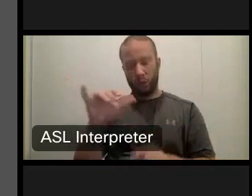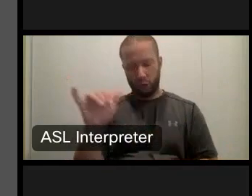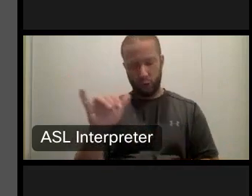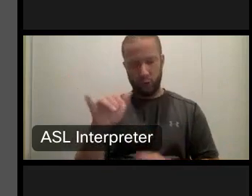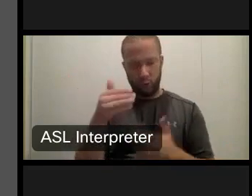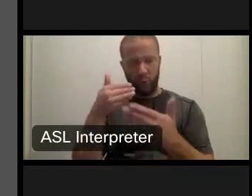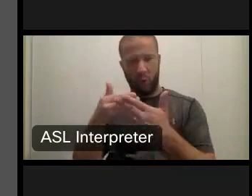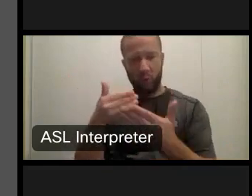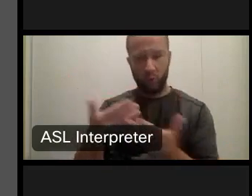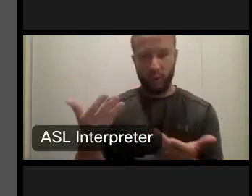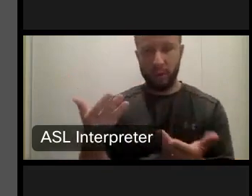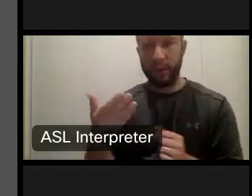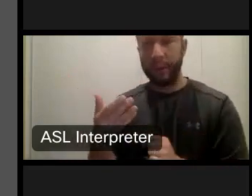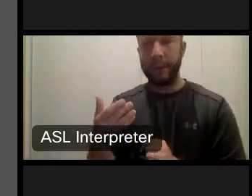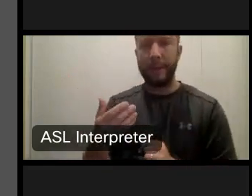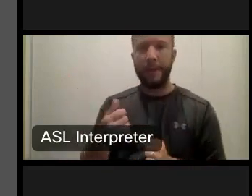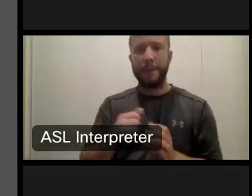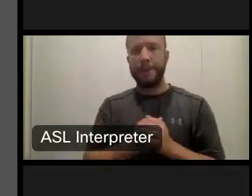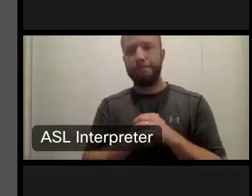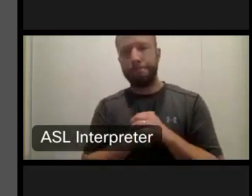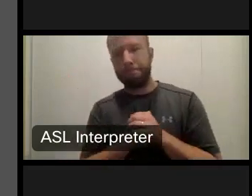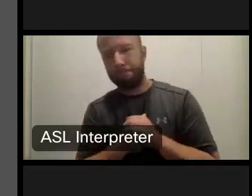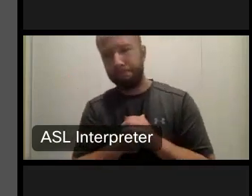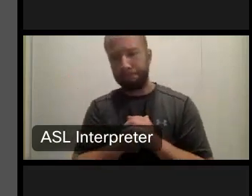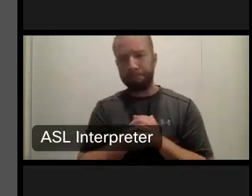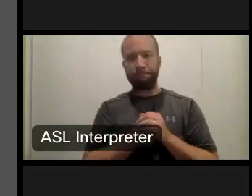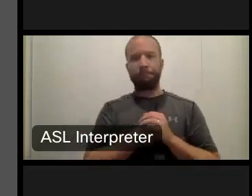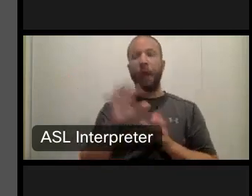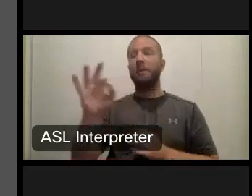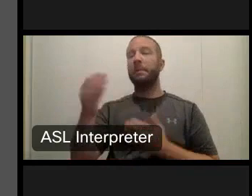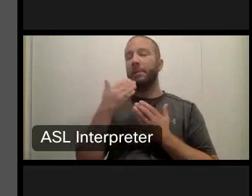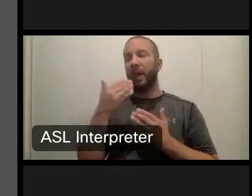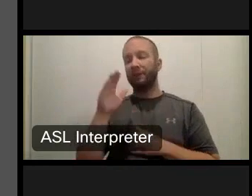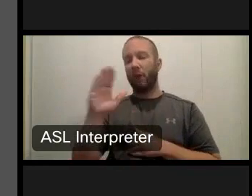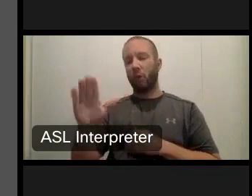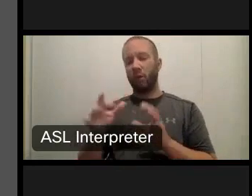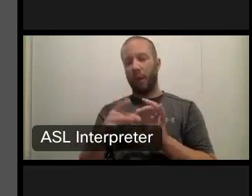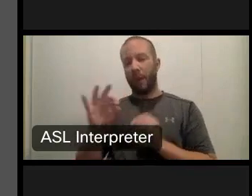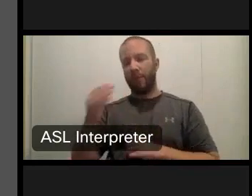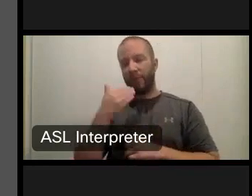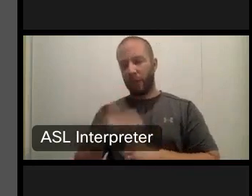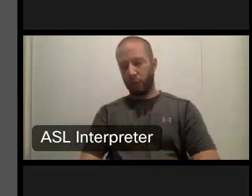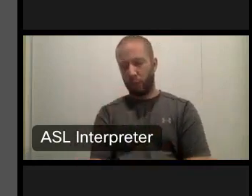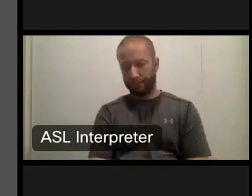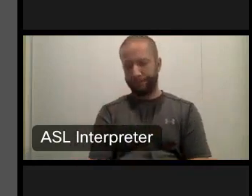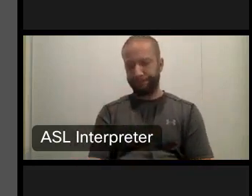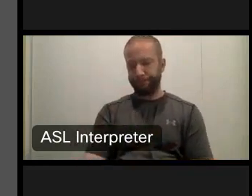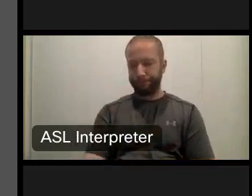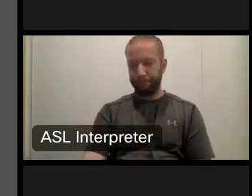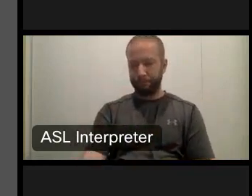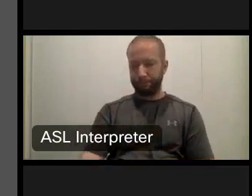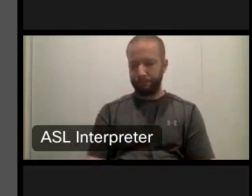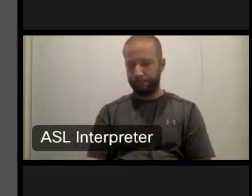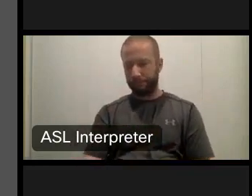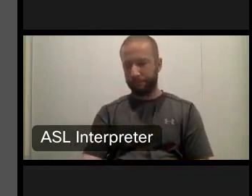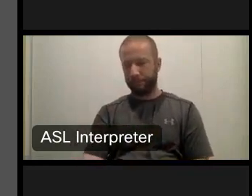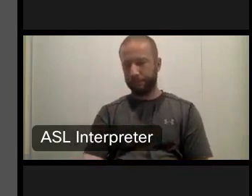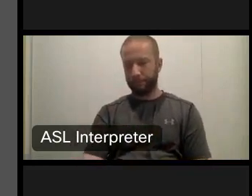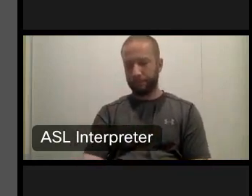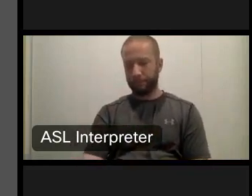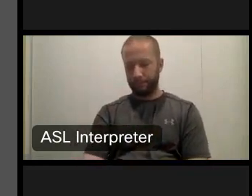um and um so so that's noted but thank you for for sharing it tonight it is it is